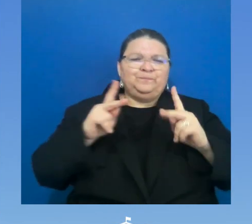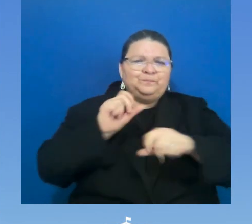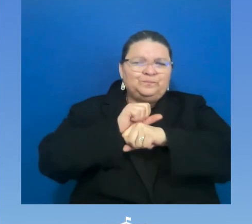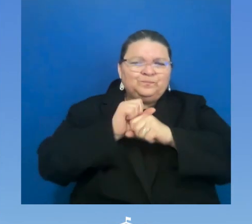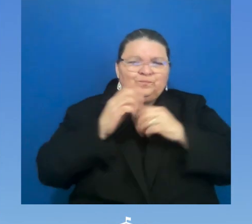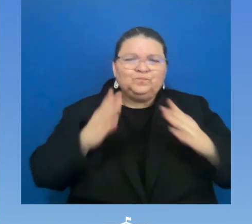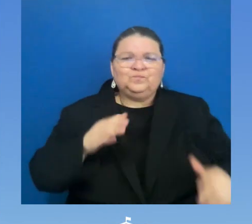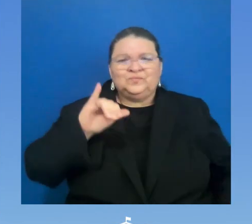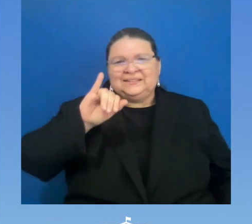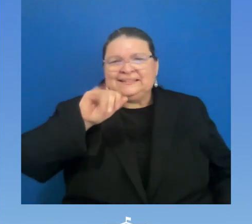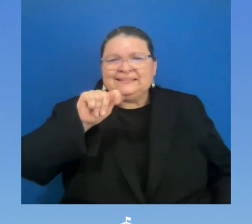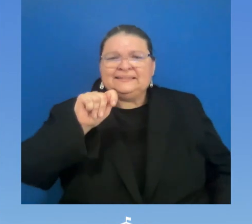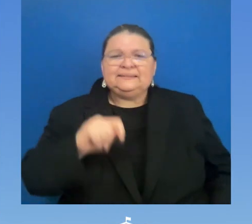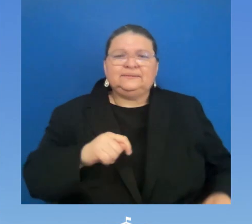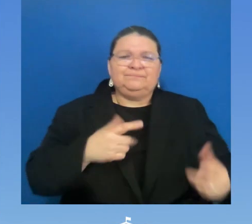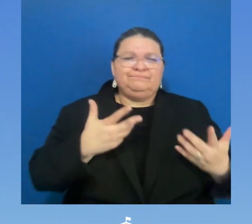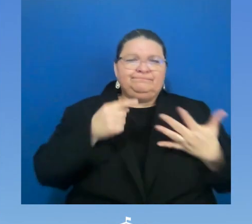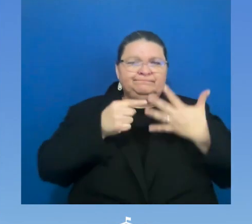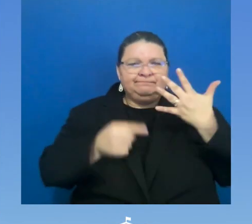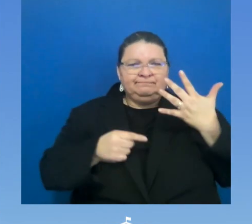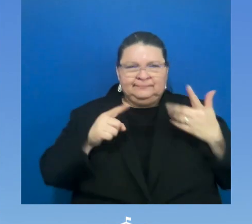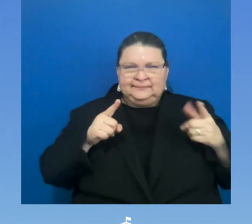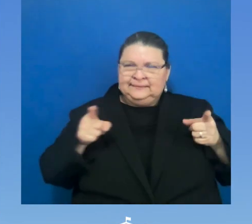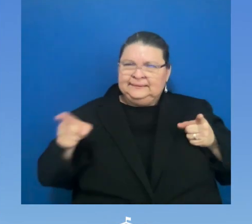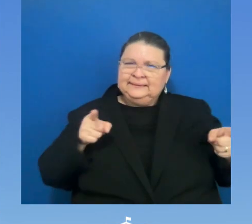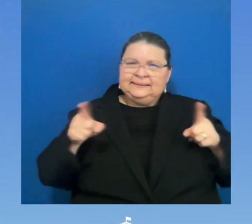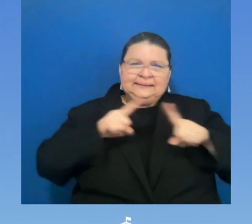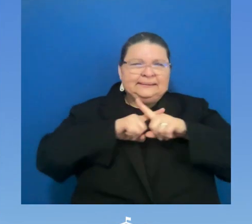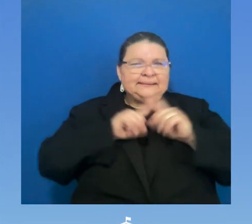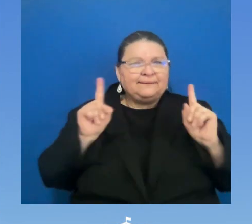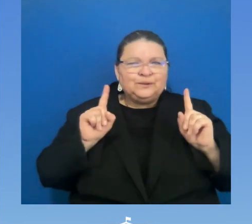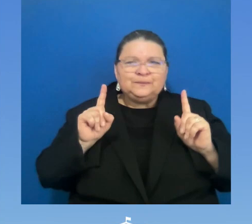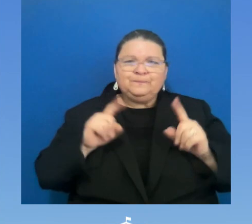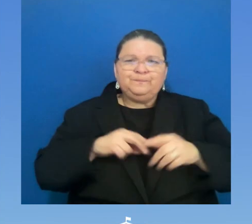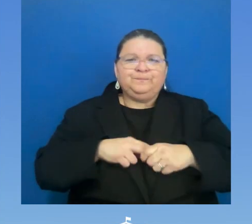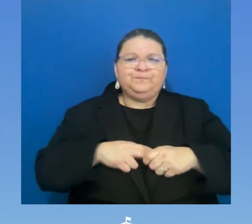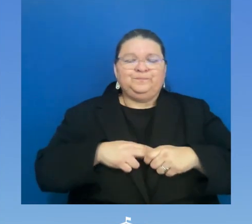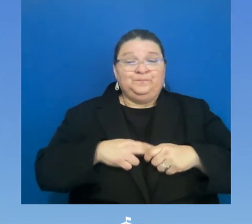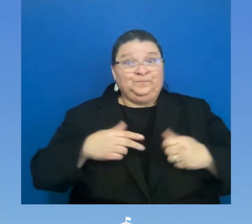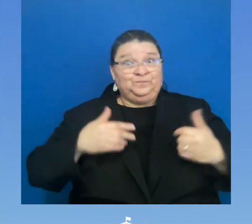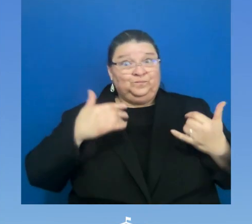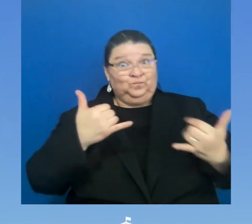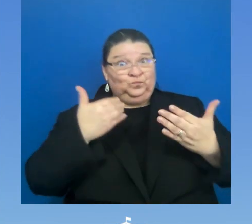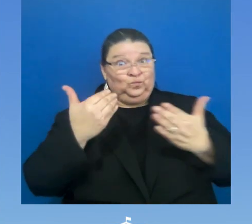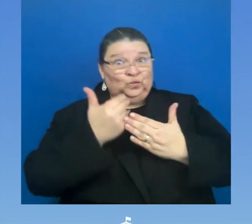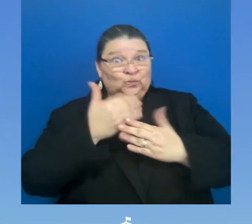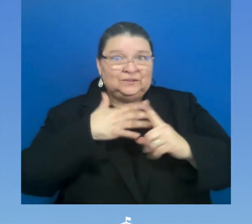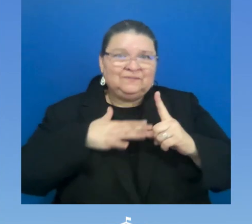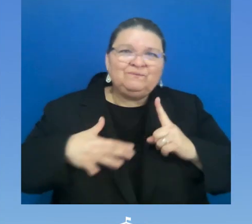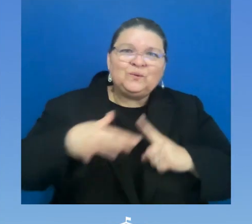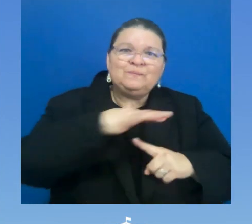at how are we creating a new type of work environment? The old, the past is gone. Now we're coming back into a new work environment.